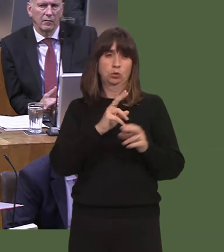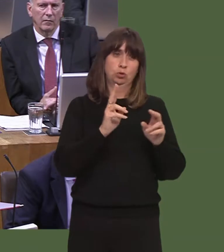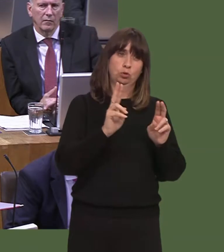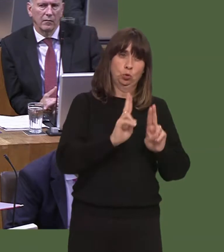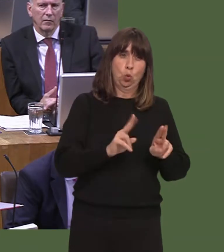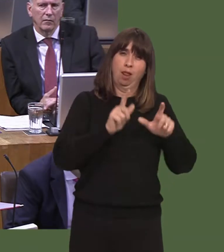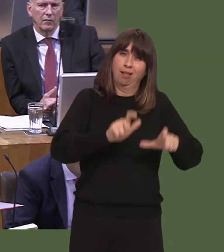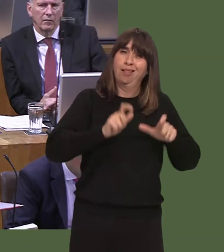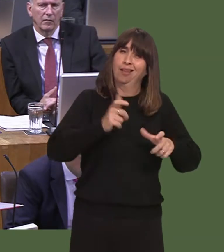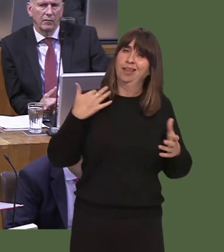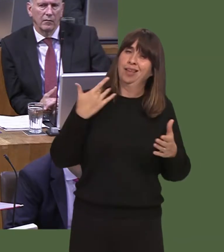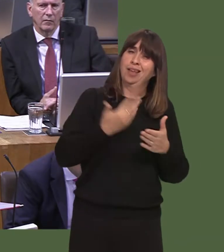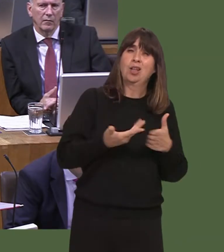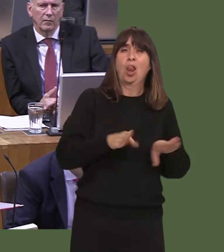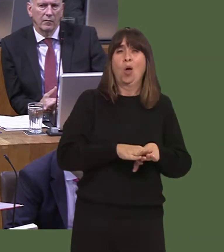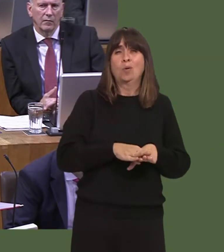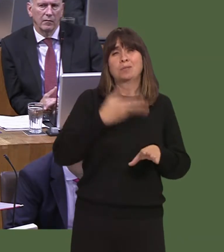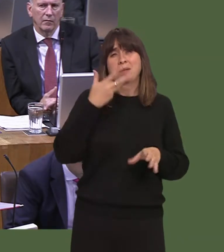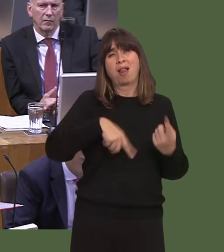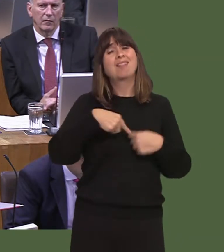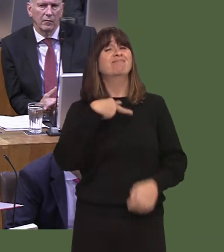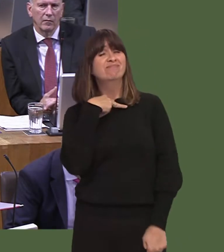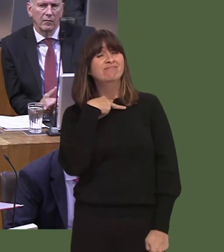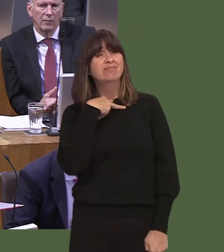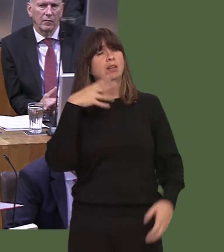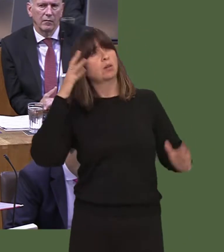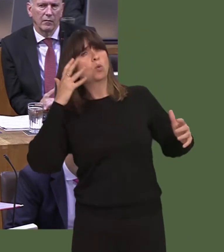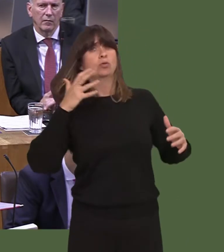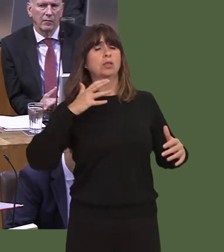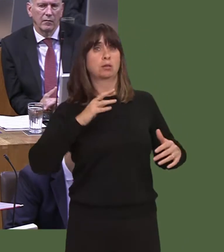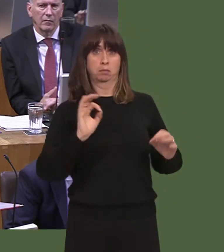there for many, many, many years closes, but I've not yet come across anybody who has said,